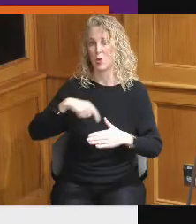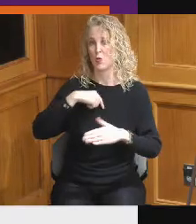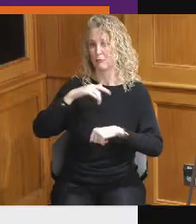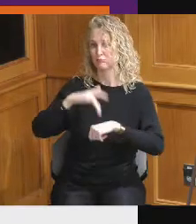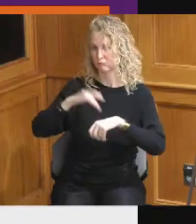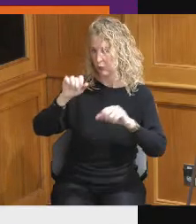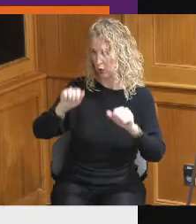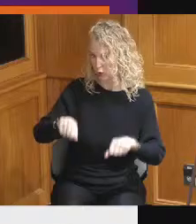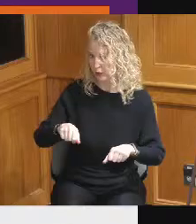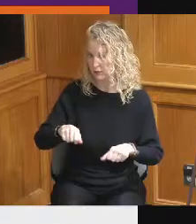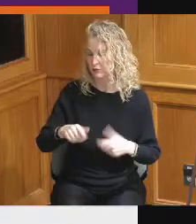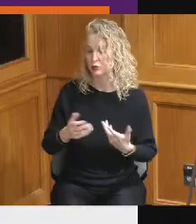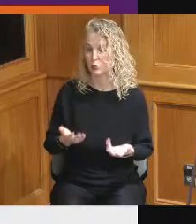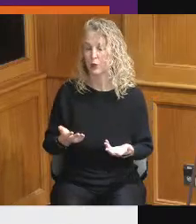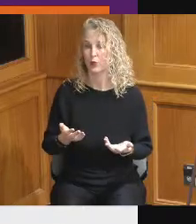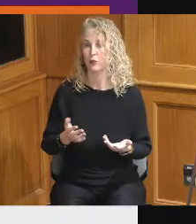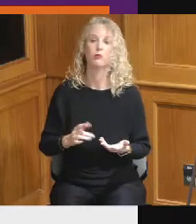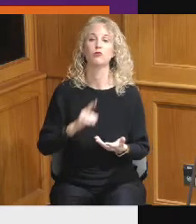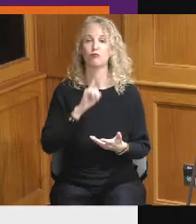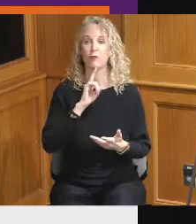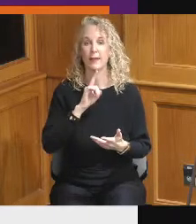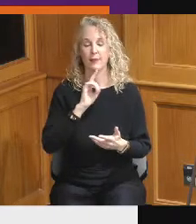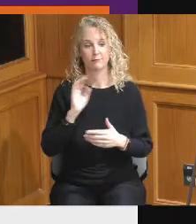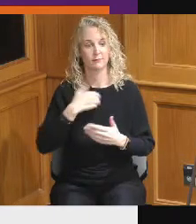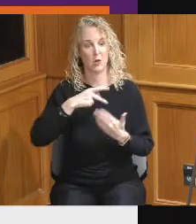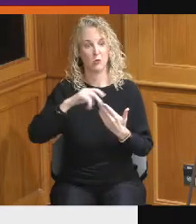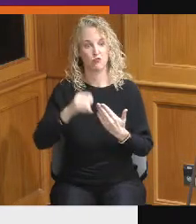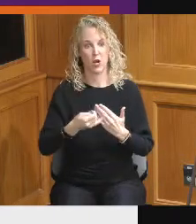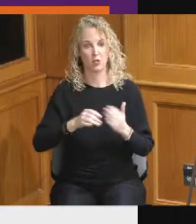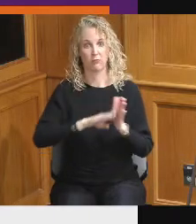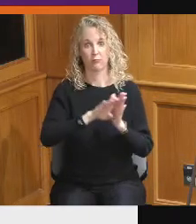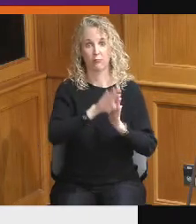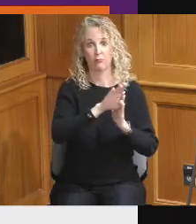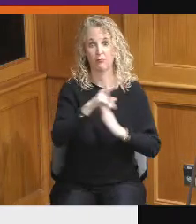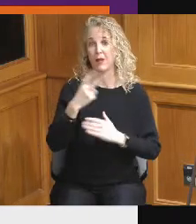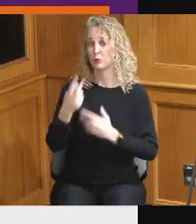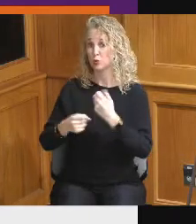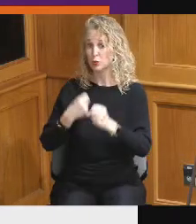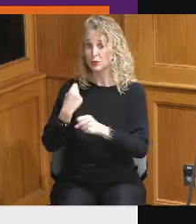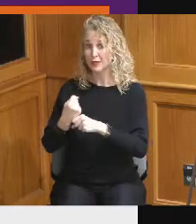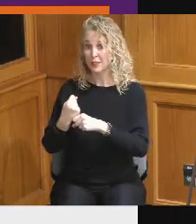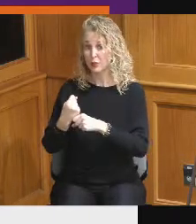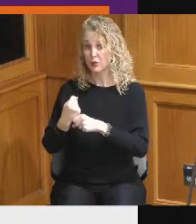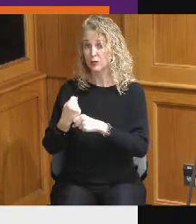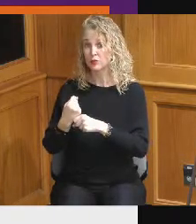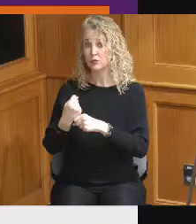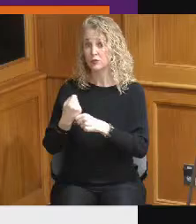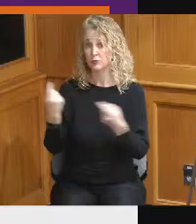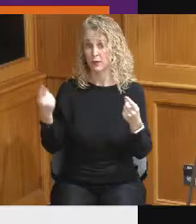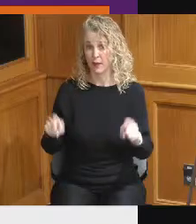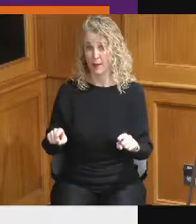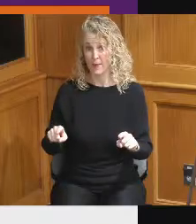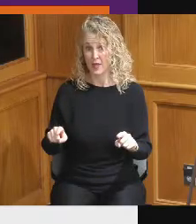having the ability to influence projects but over that two years you see those number there and I